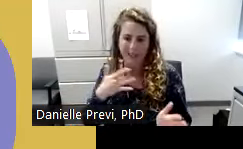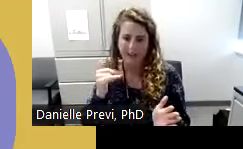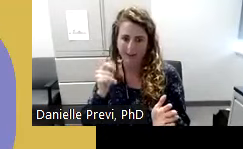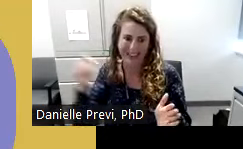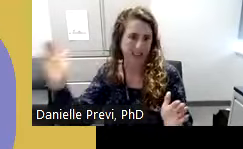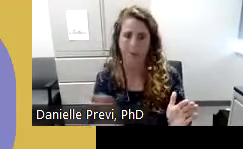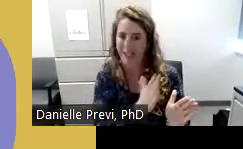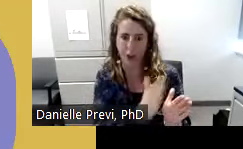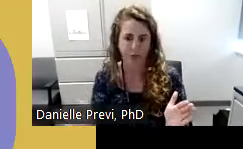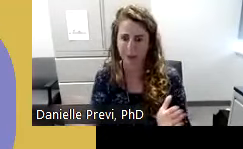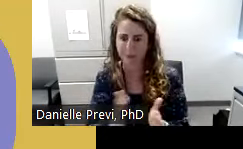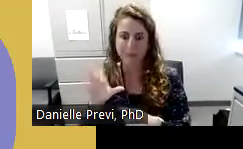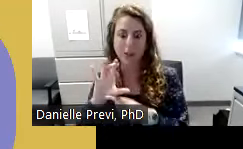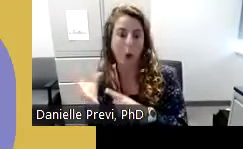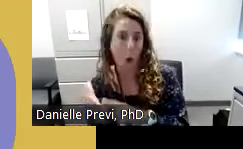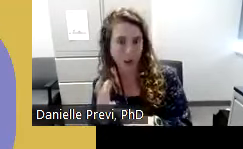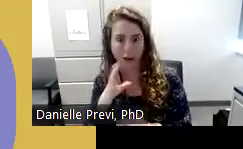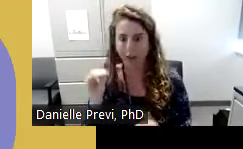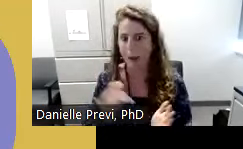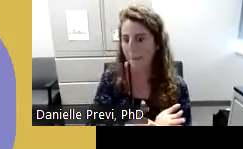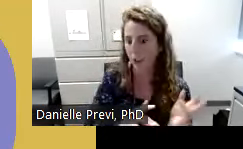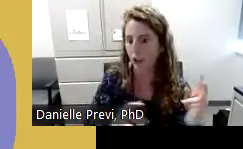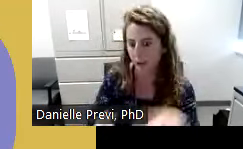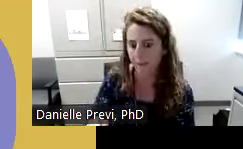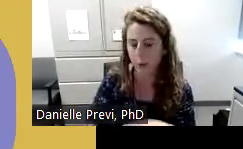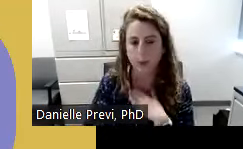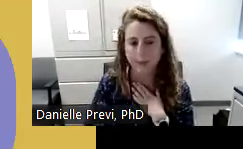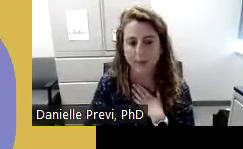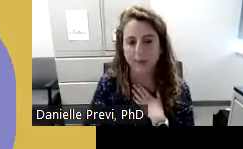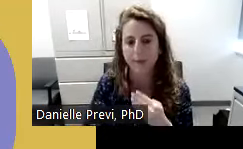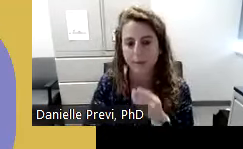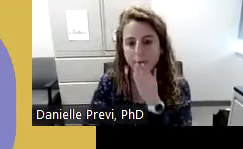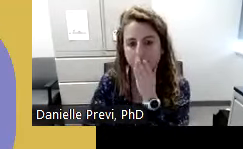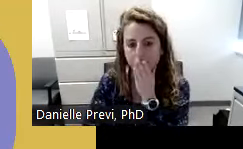that, and again, that’s why I definitely just want to emphasize that there is a spectrum for deaf